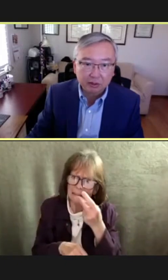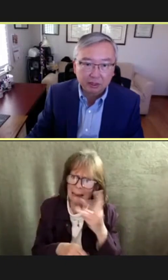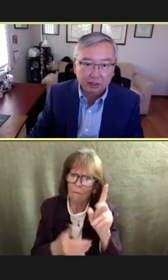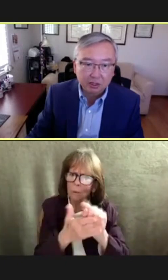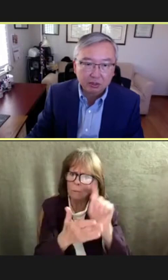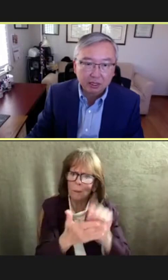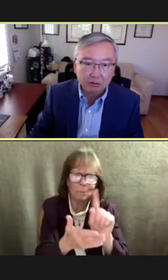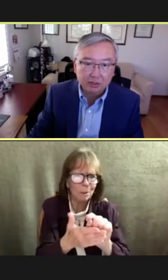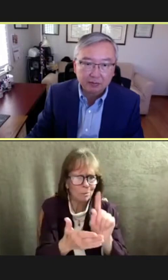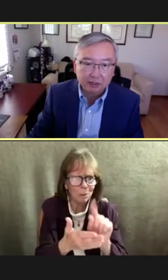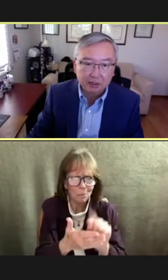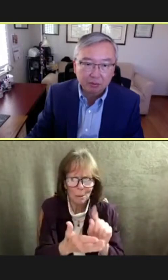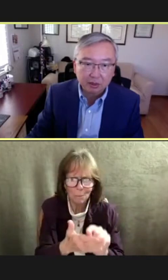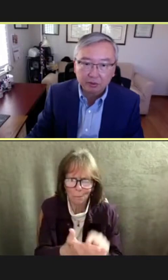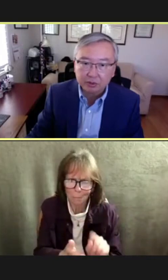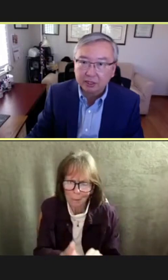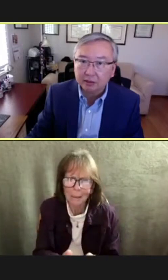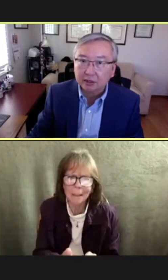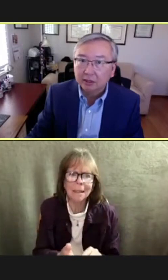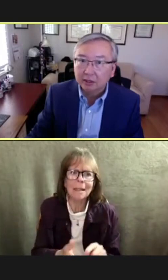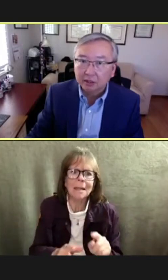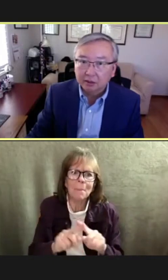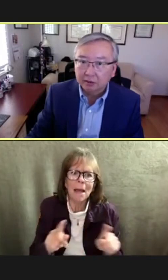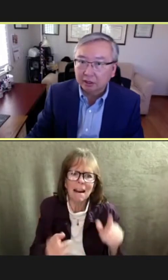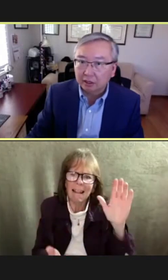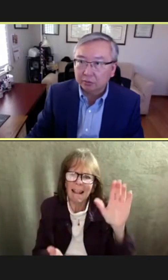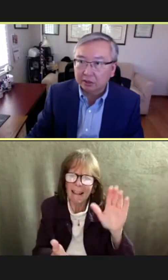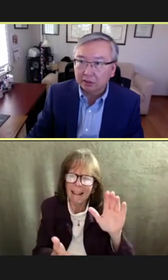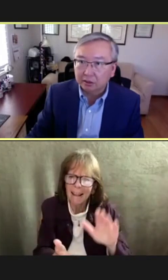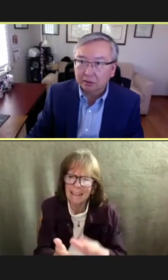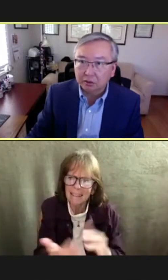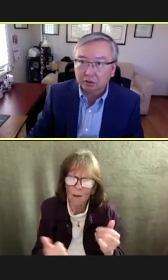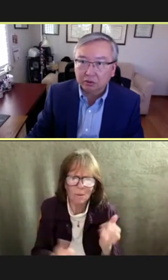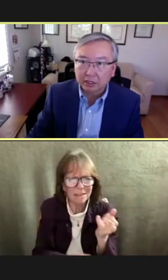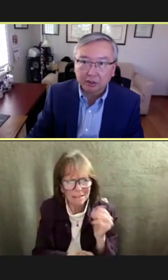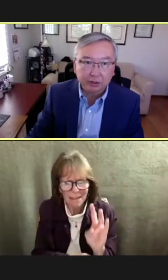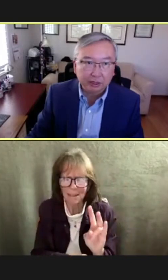and then this tilt down to 17 papers that meet the criteria.